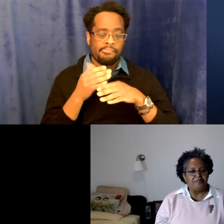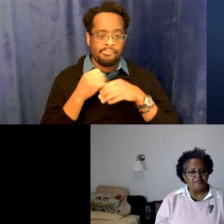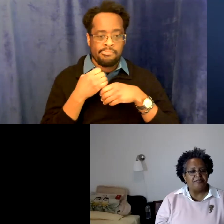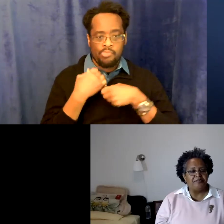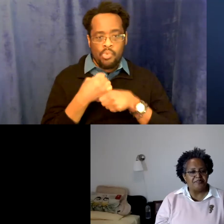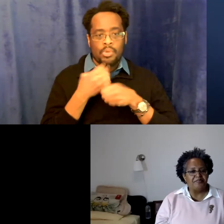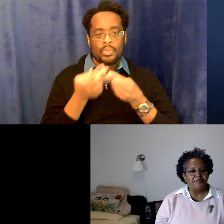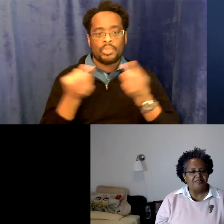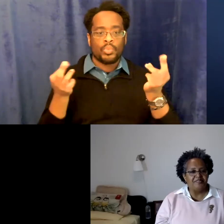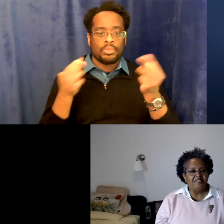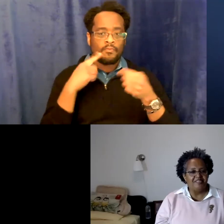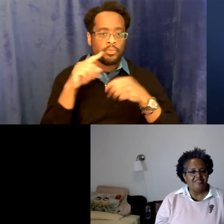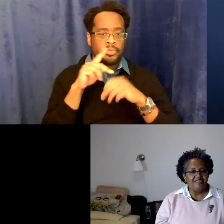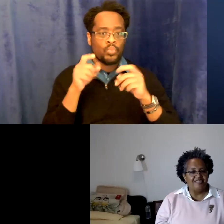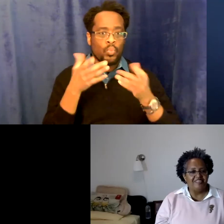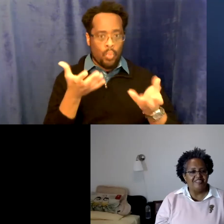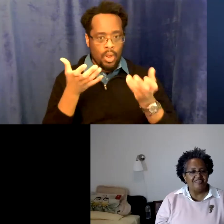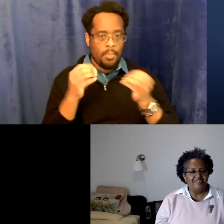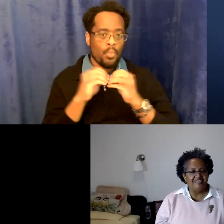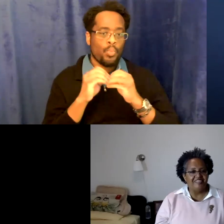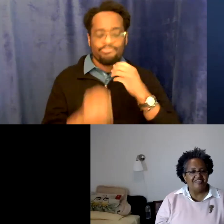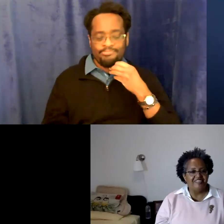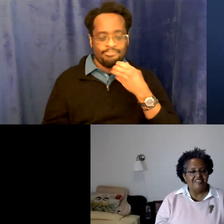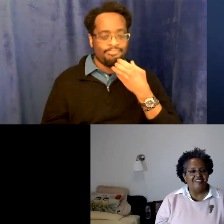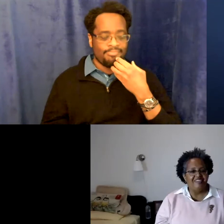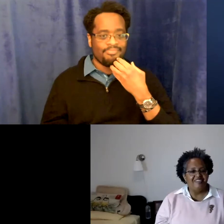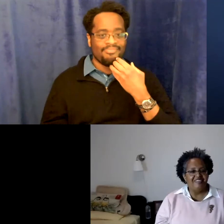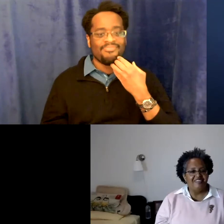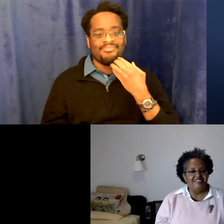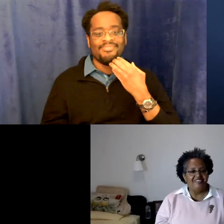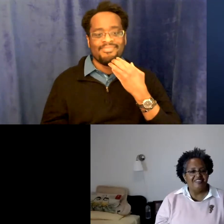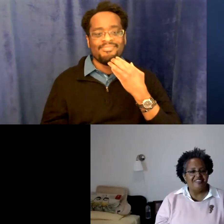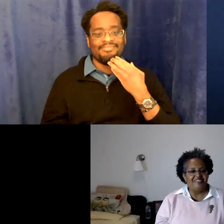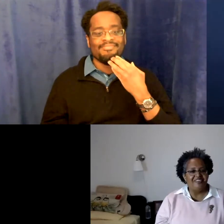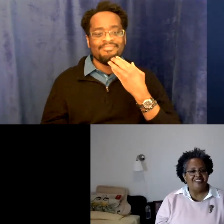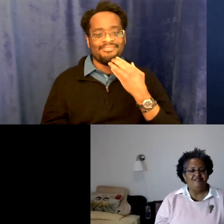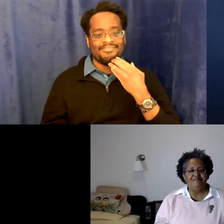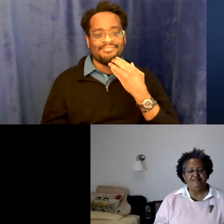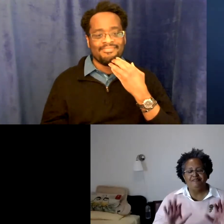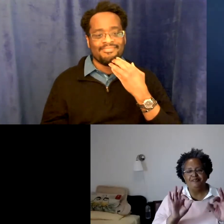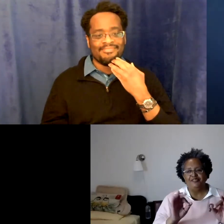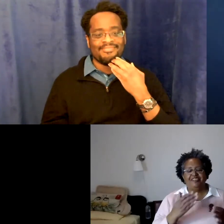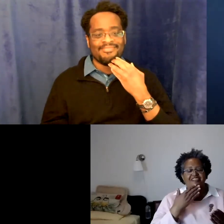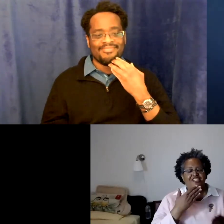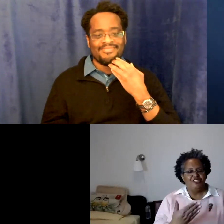demand but really helps us produce more resources for the people that really want the information